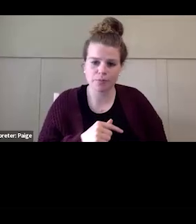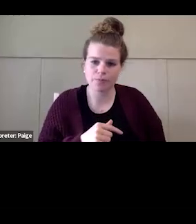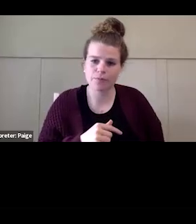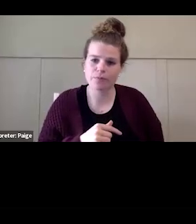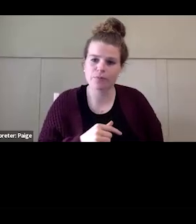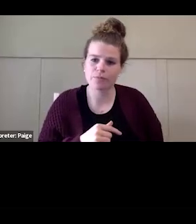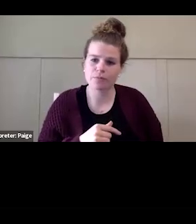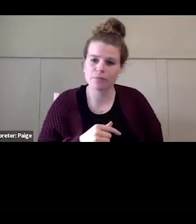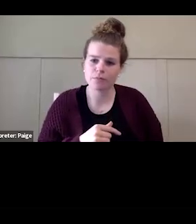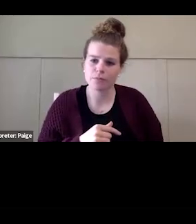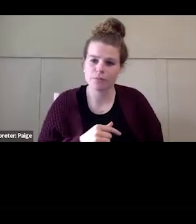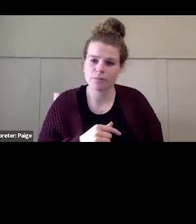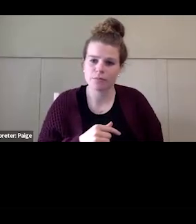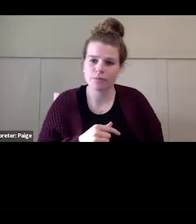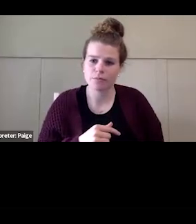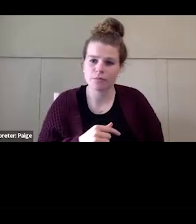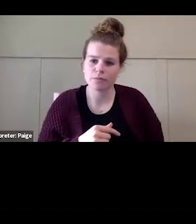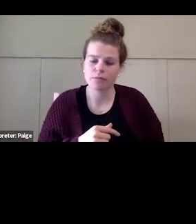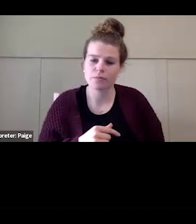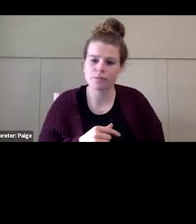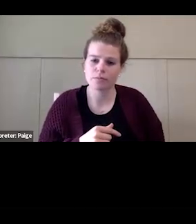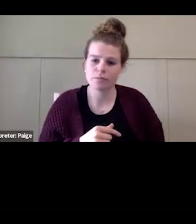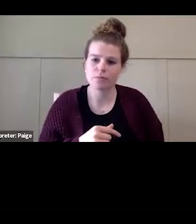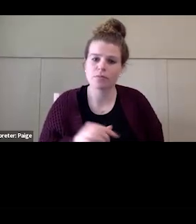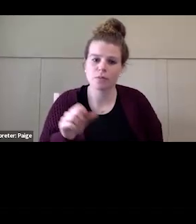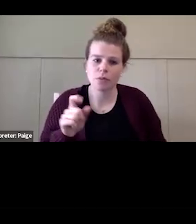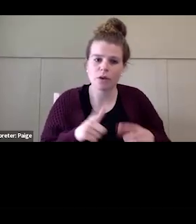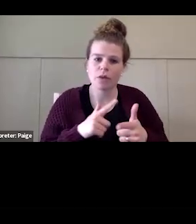and then it can be dispatched to a STAR team.